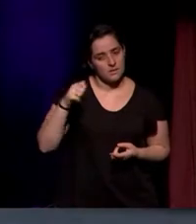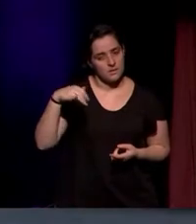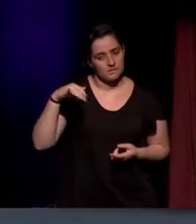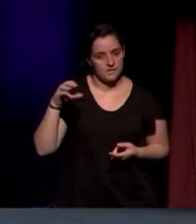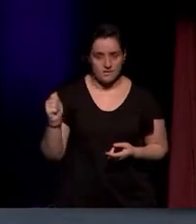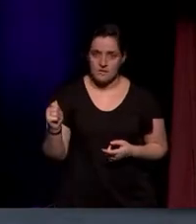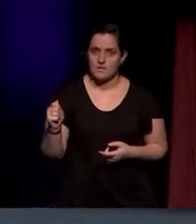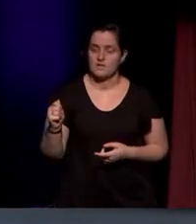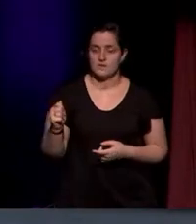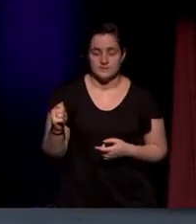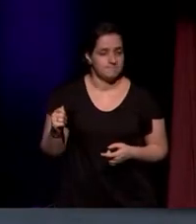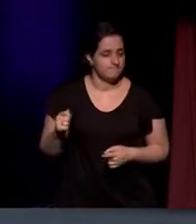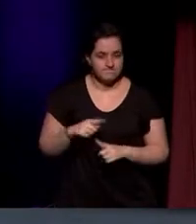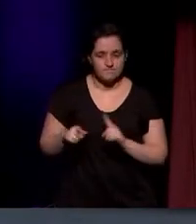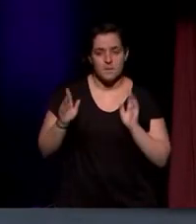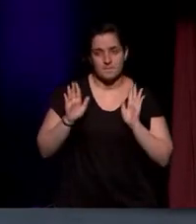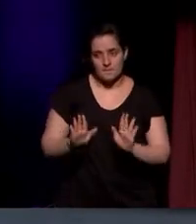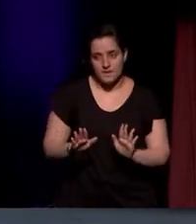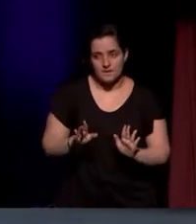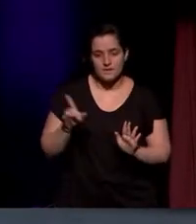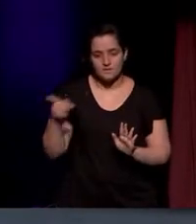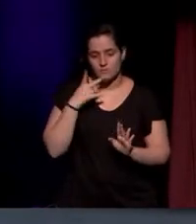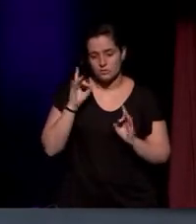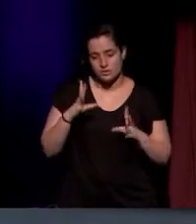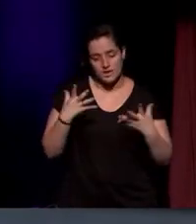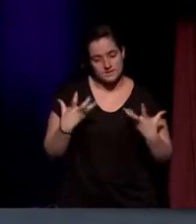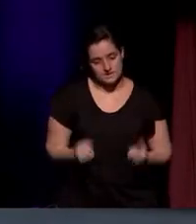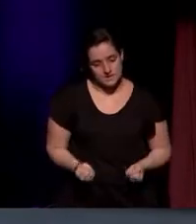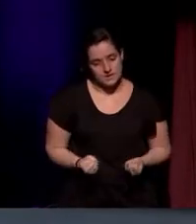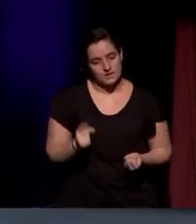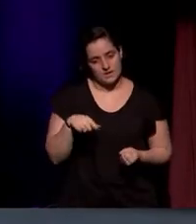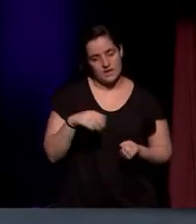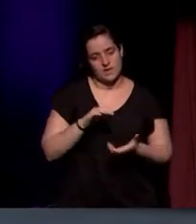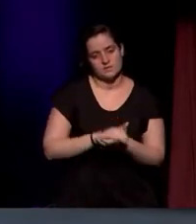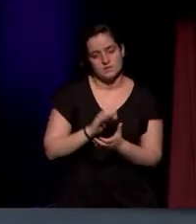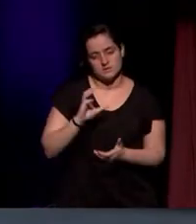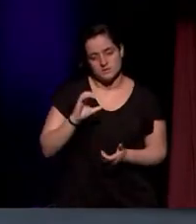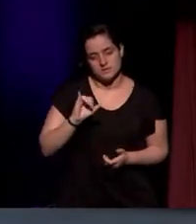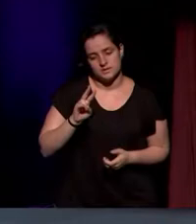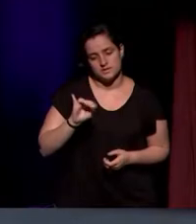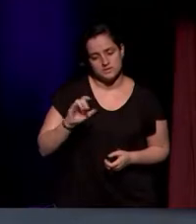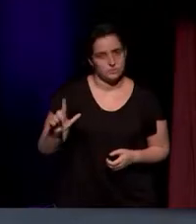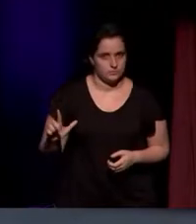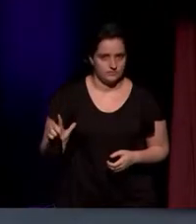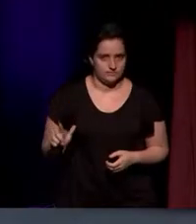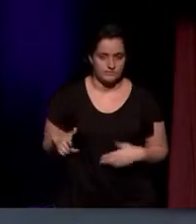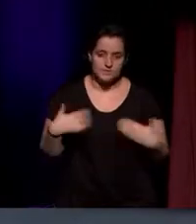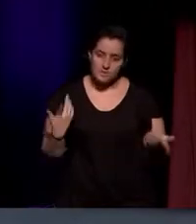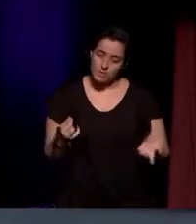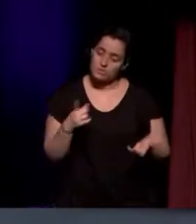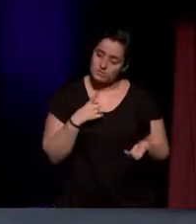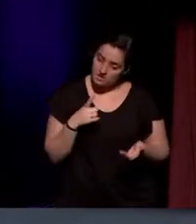but it is said that only civil marriage is accepted. Then there were a number of advances, later